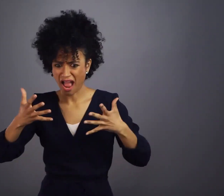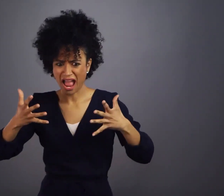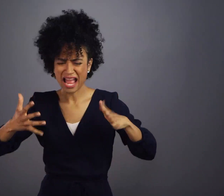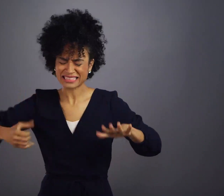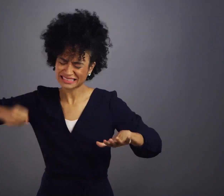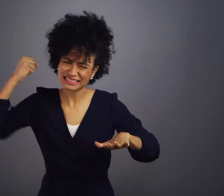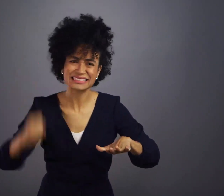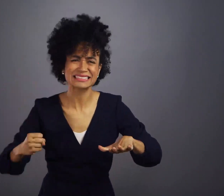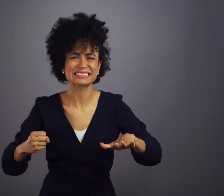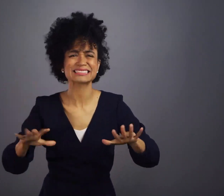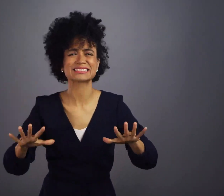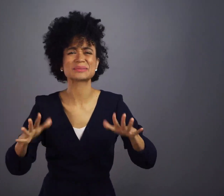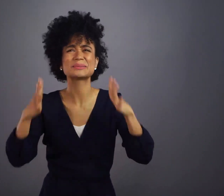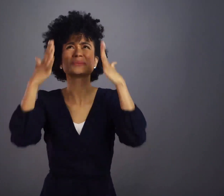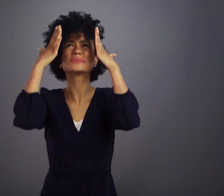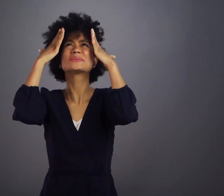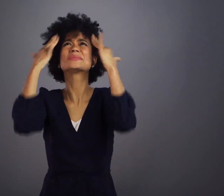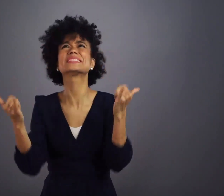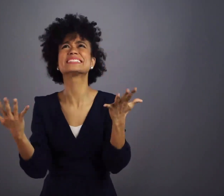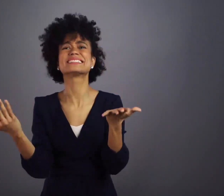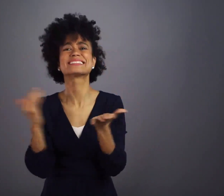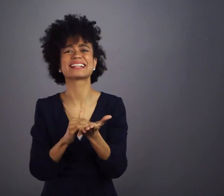pounded on the bar and said to ourselves,